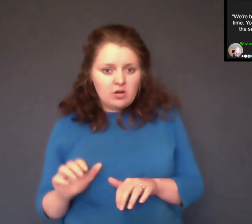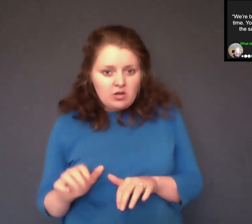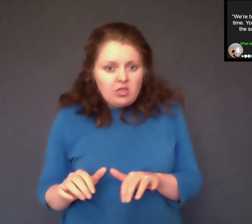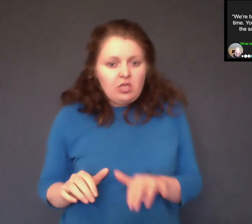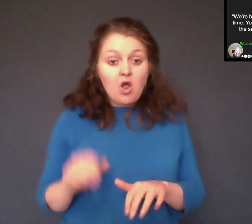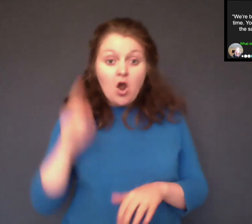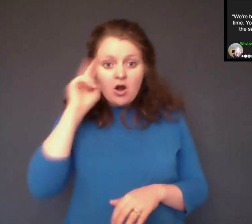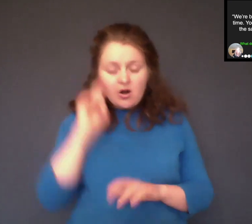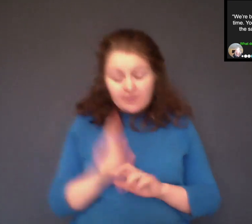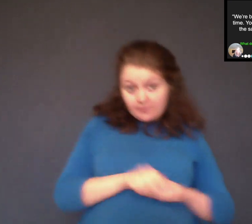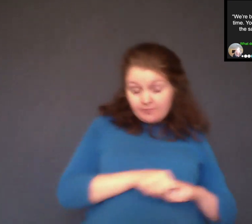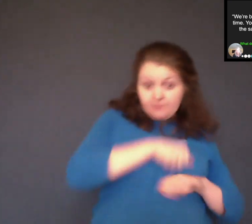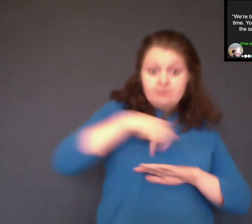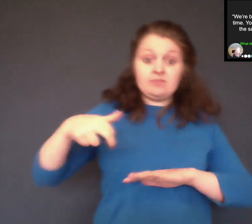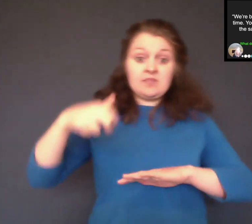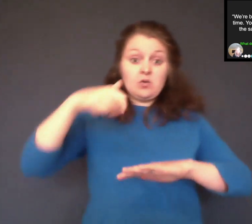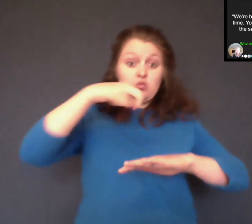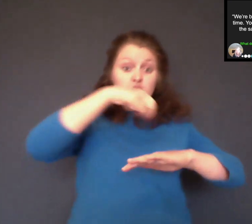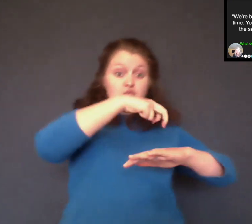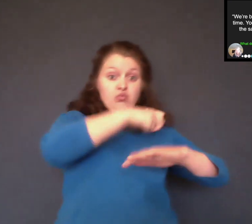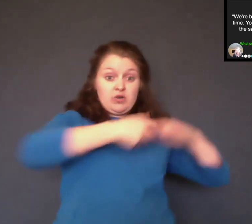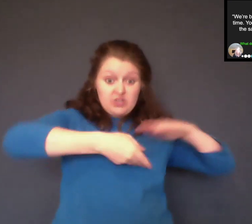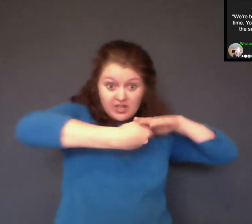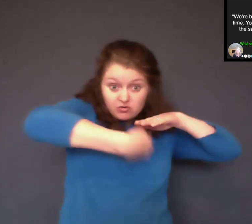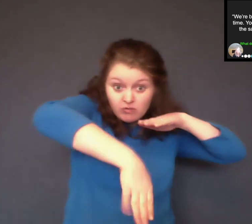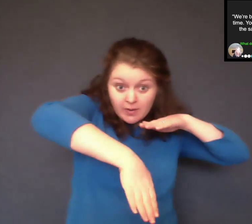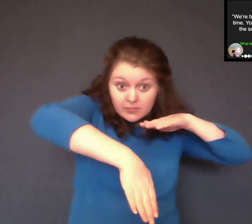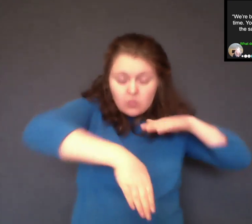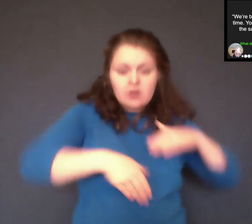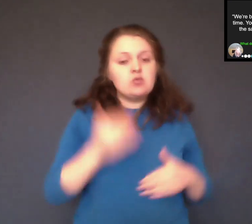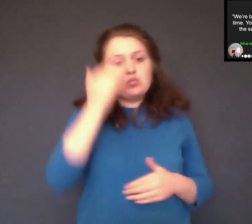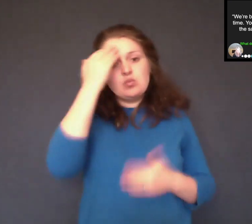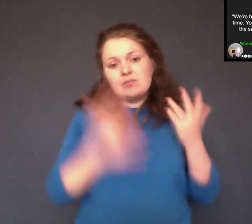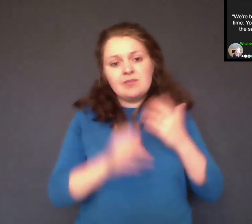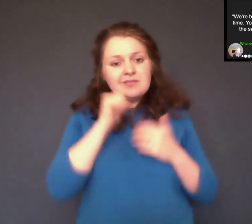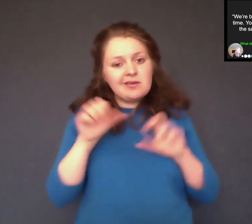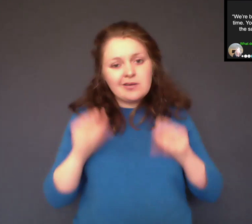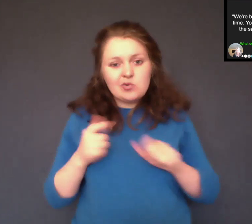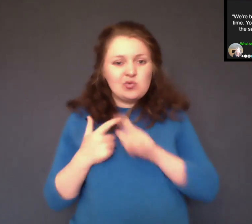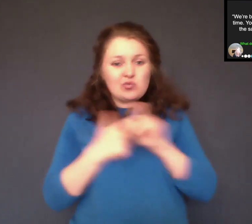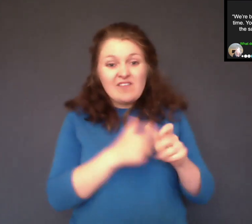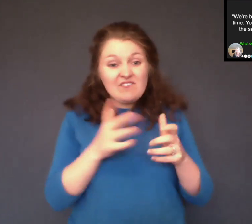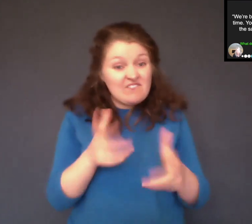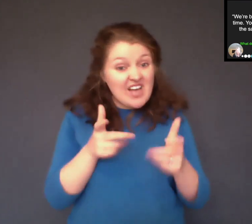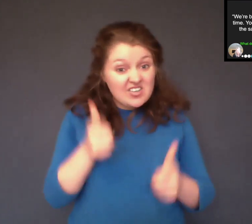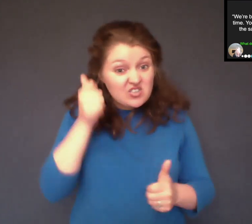feet in the race to the trapdoor he knew he had little chance of outrunning carna but was there